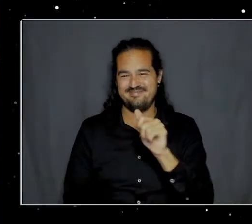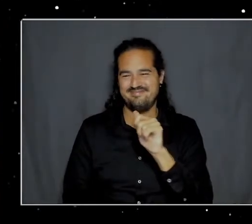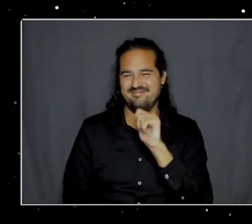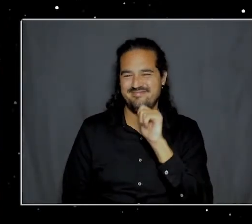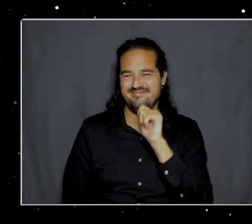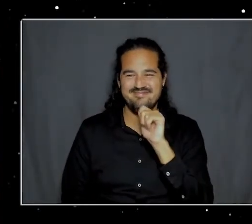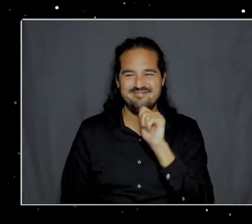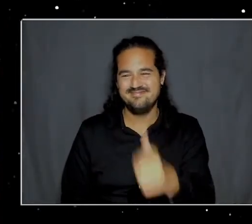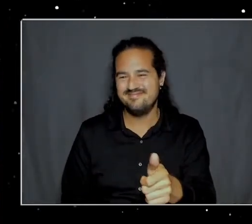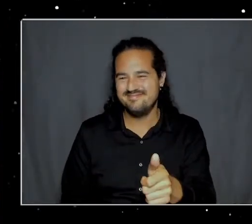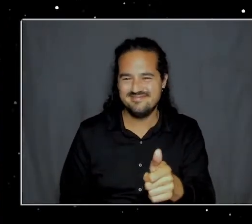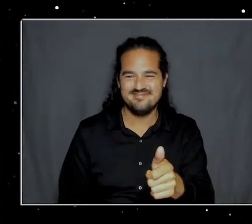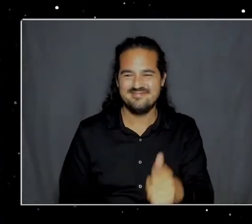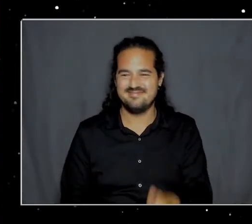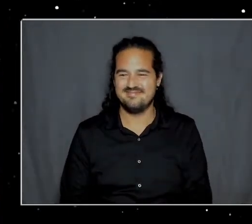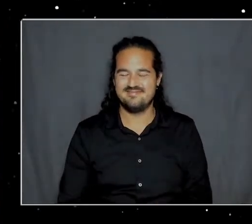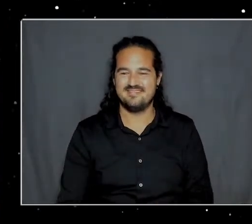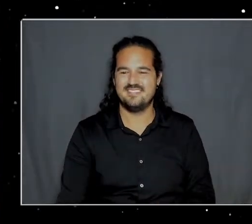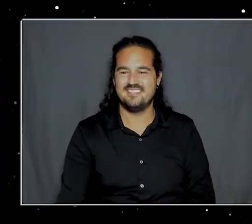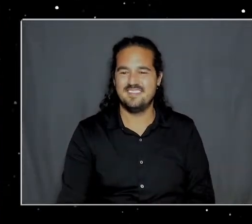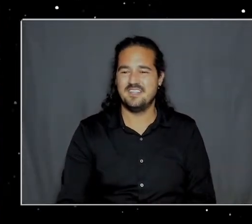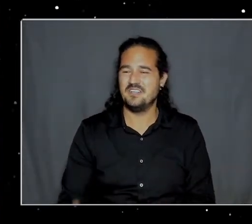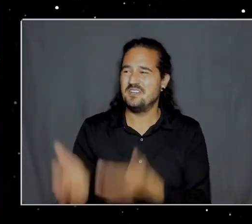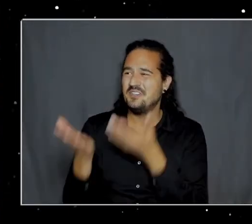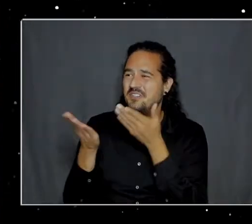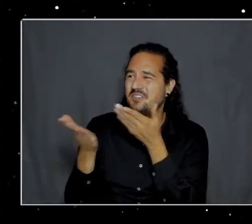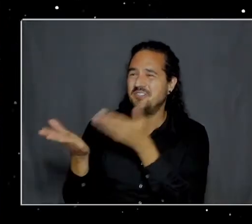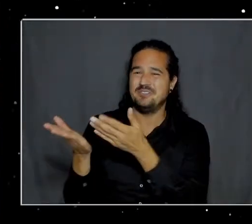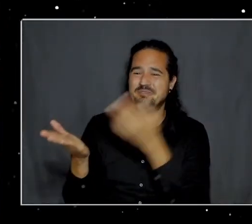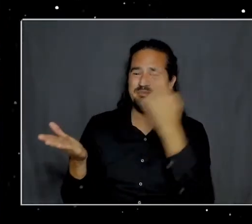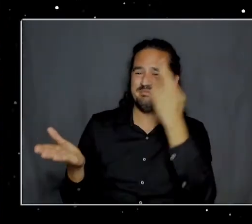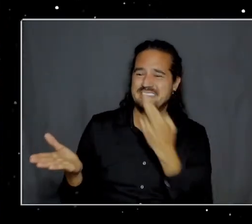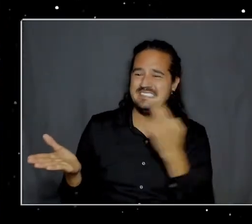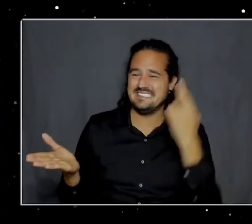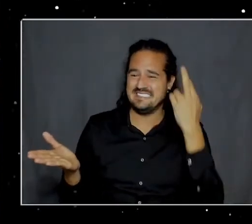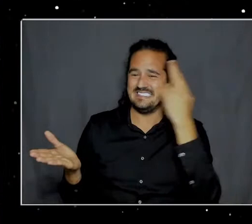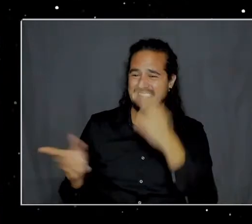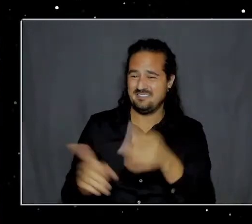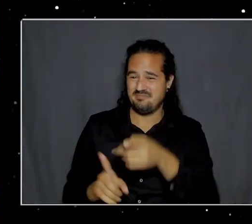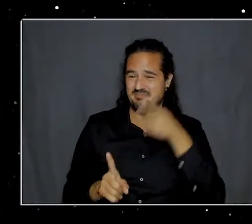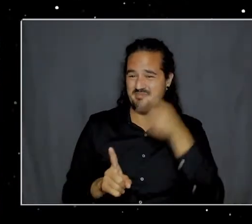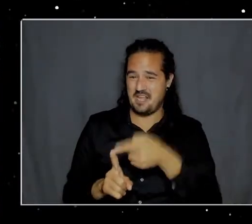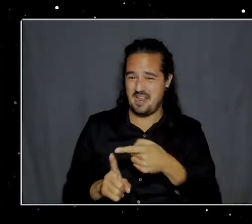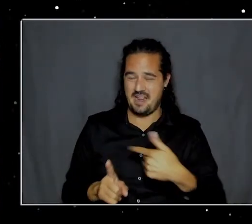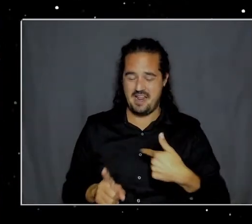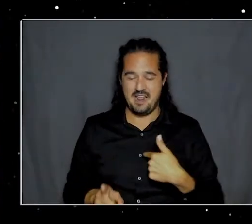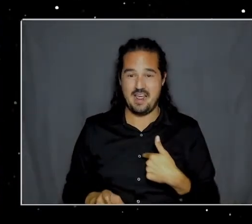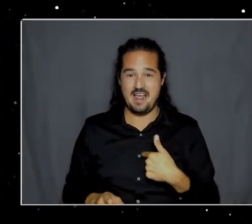AND IT'S NOT SO COMPLICATED